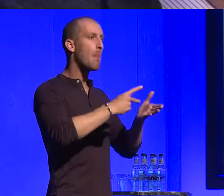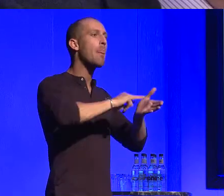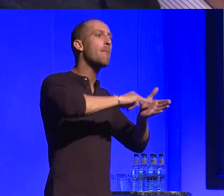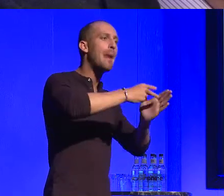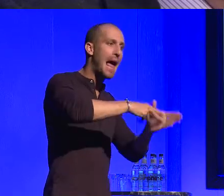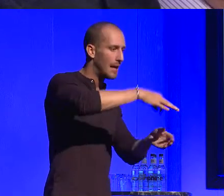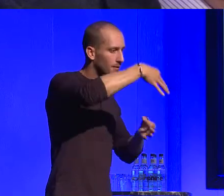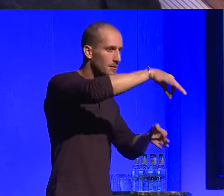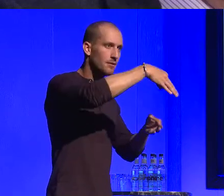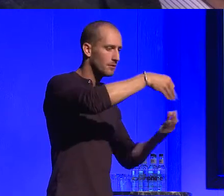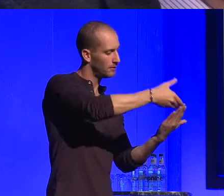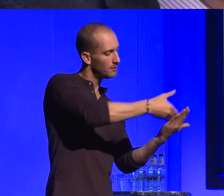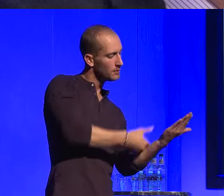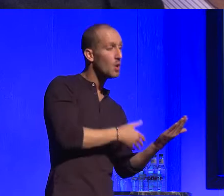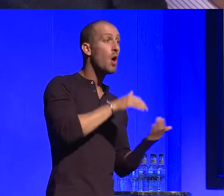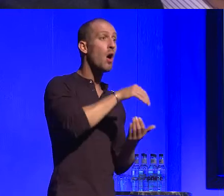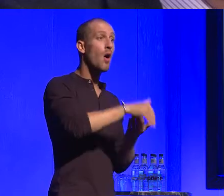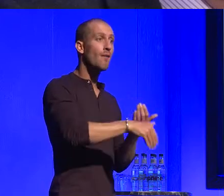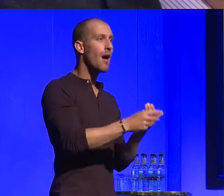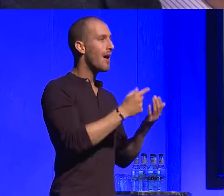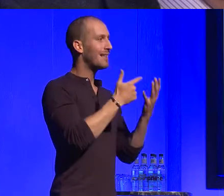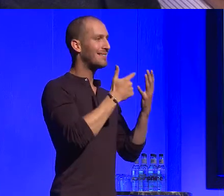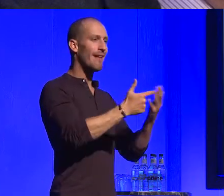having a seven-day NHS.